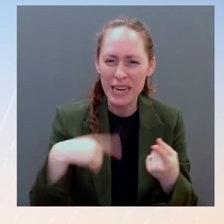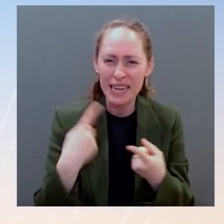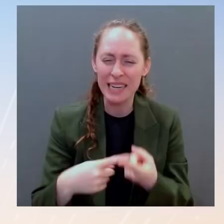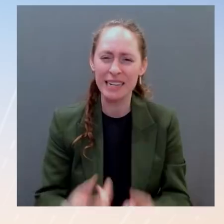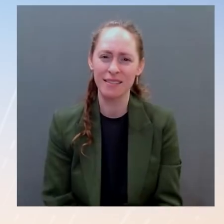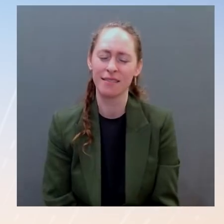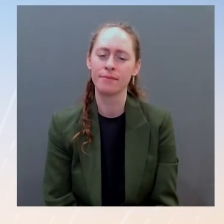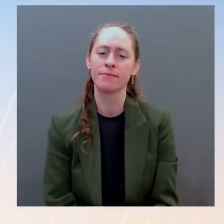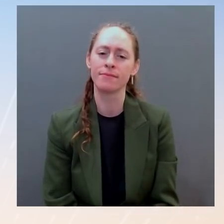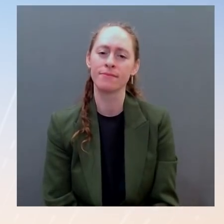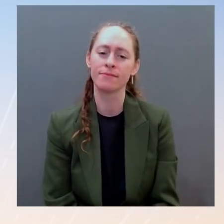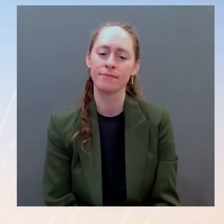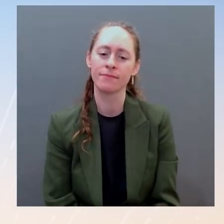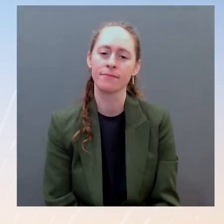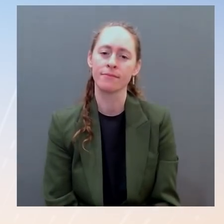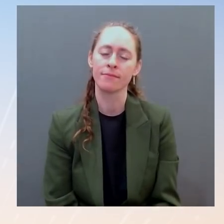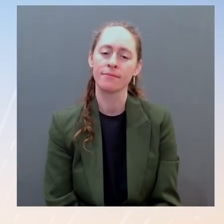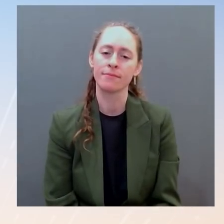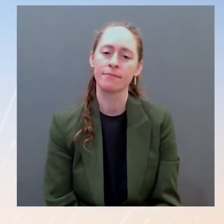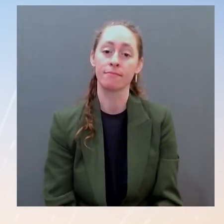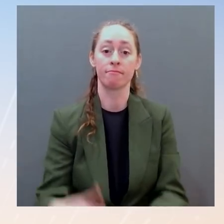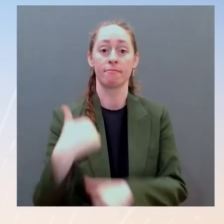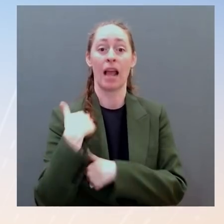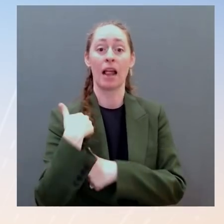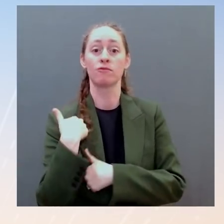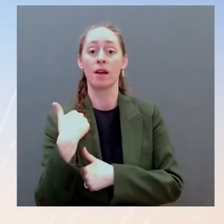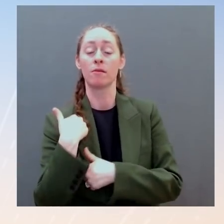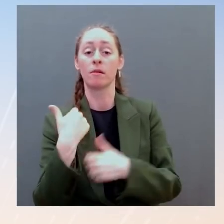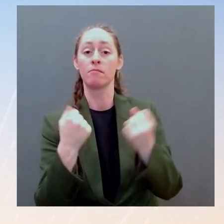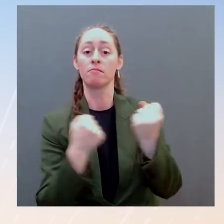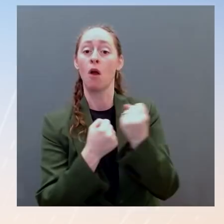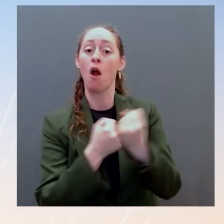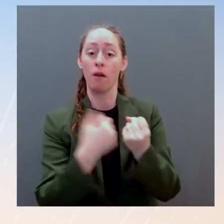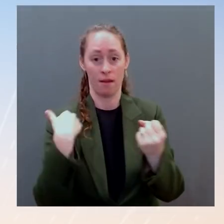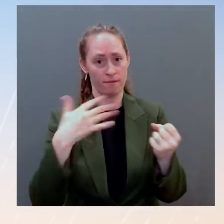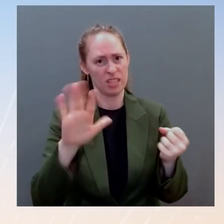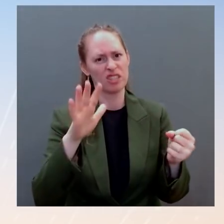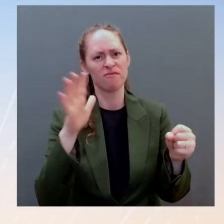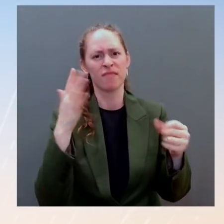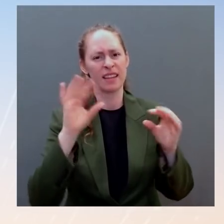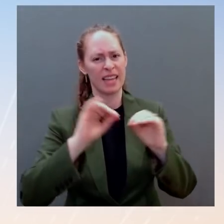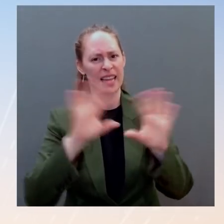because of our expectation or anticipation, led by our Department of Defense and military leaders,